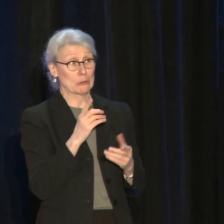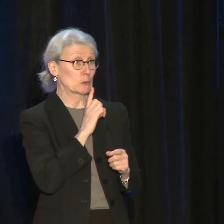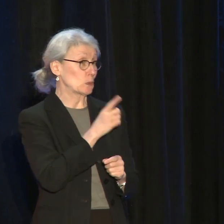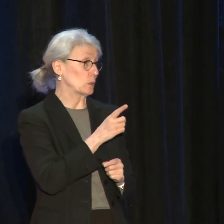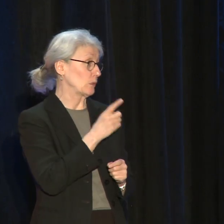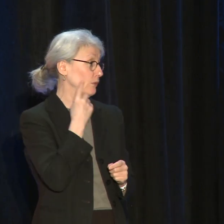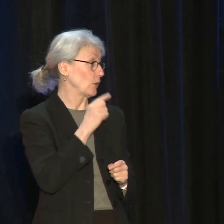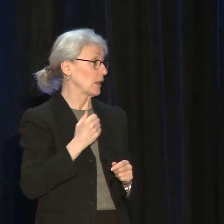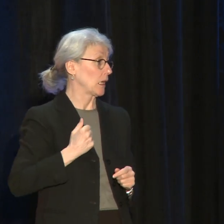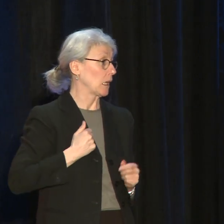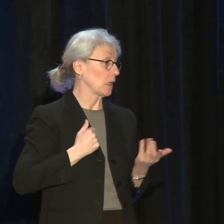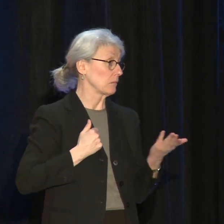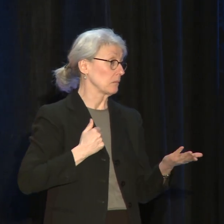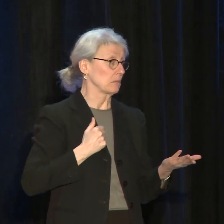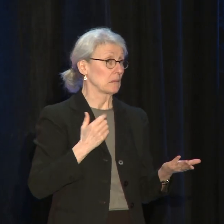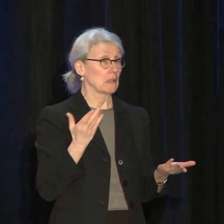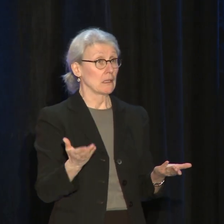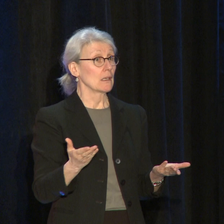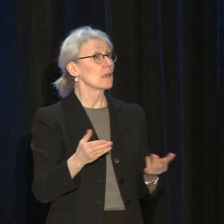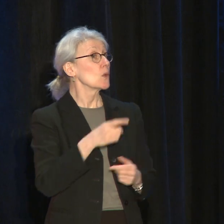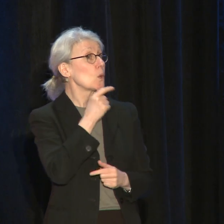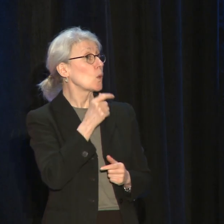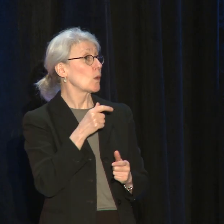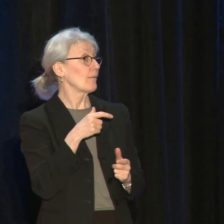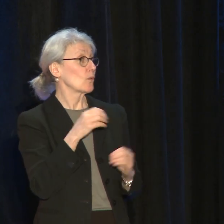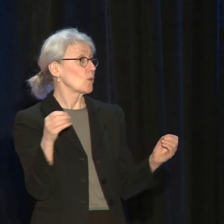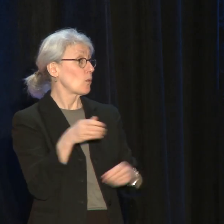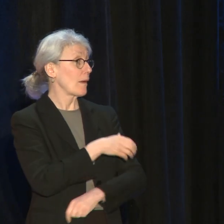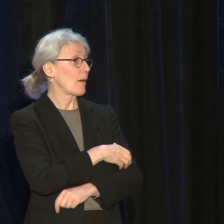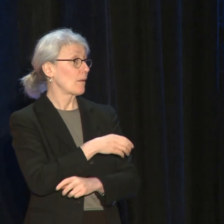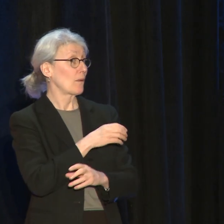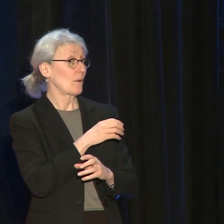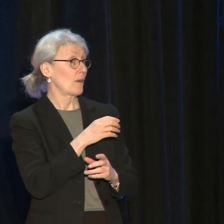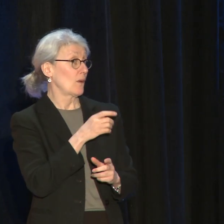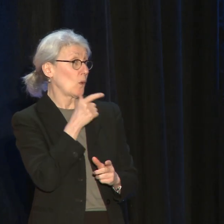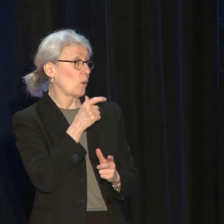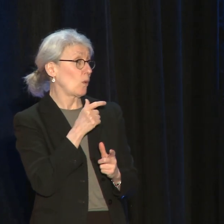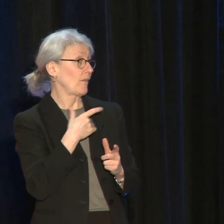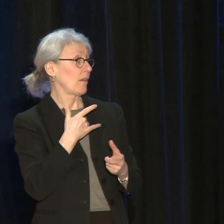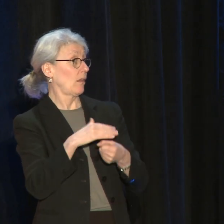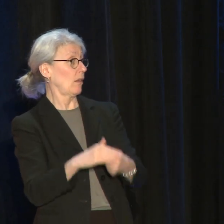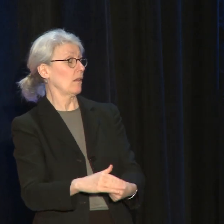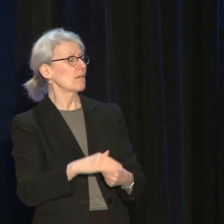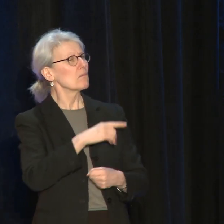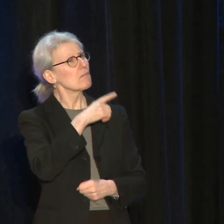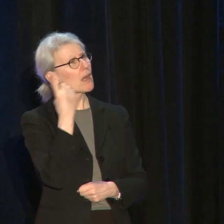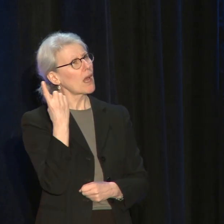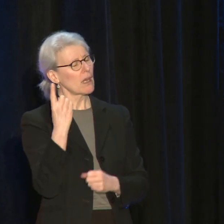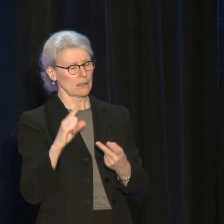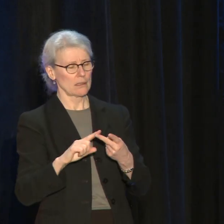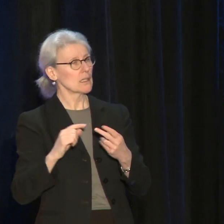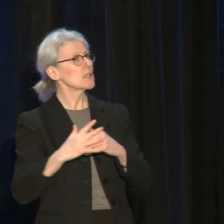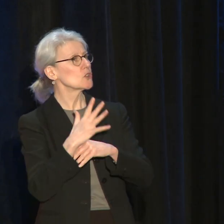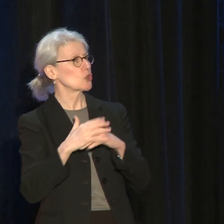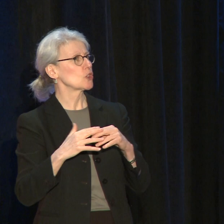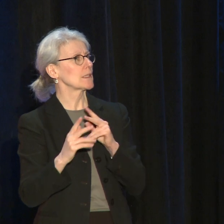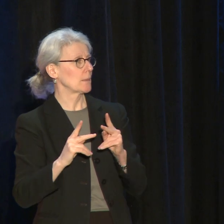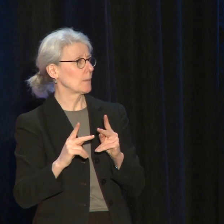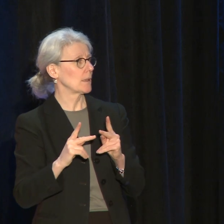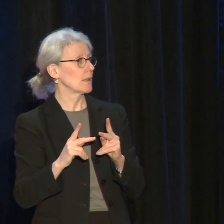as well. Those are Black and Indigenous people, and we can trace the roots to enslavement of